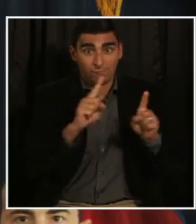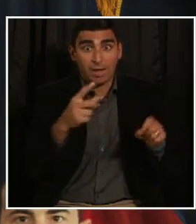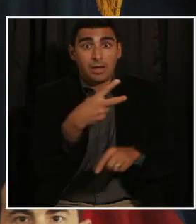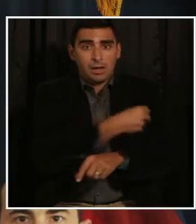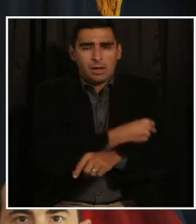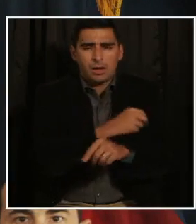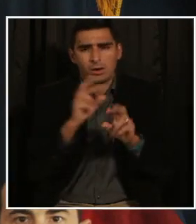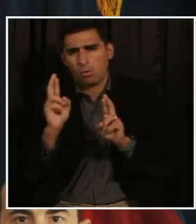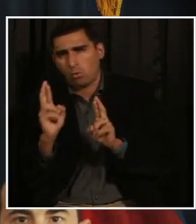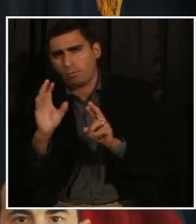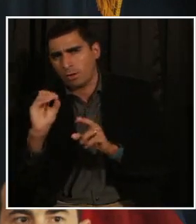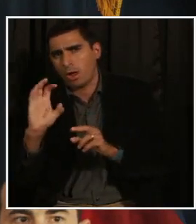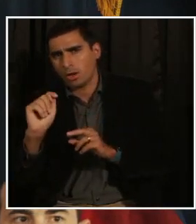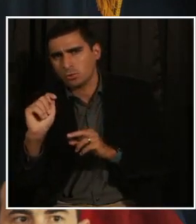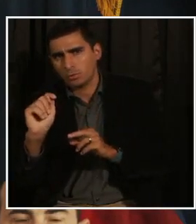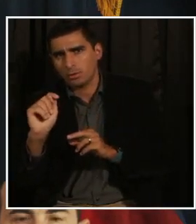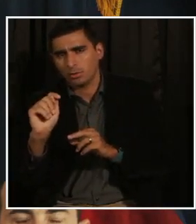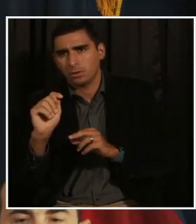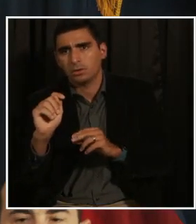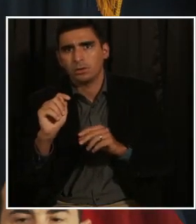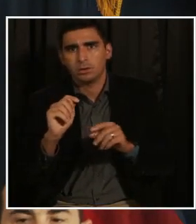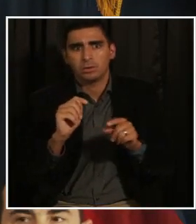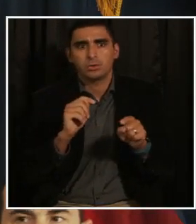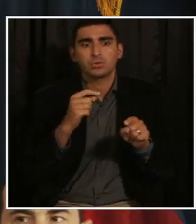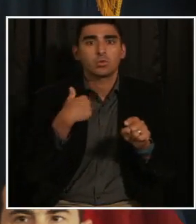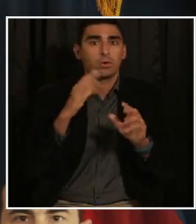they are dependent on adults doing the right thing which means adults getting vaccinated